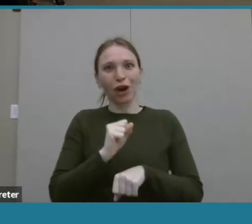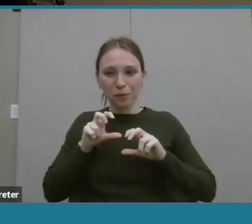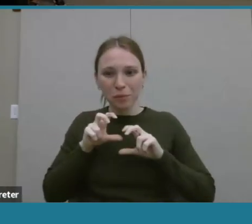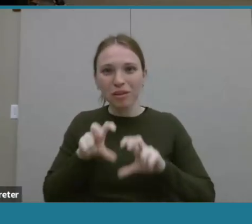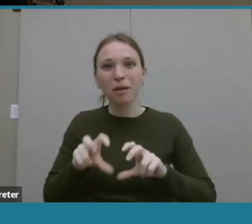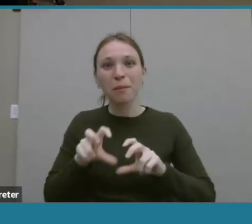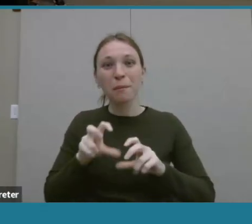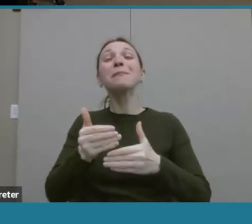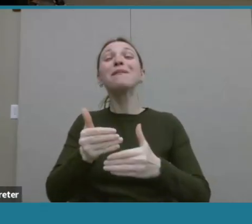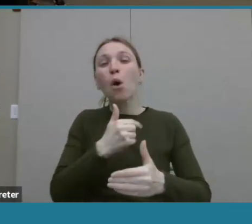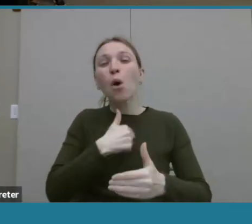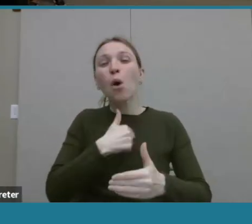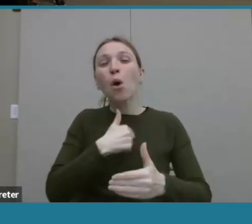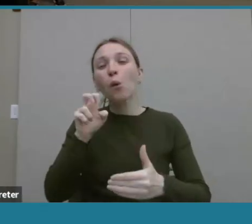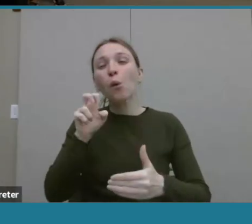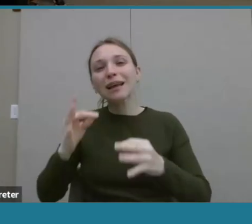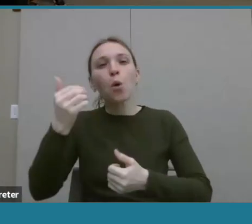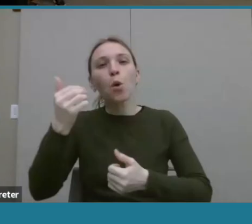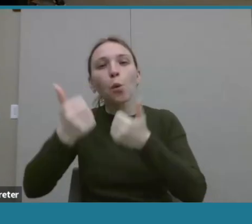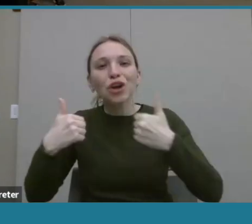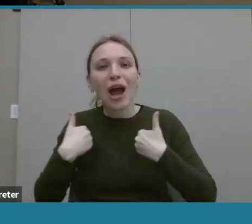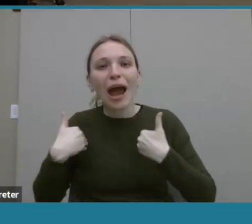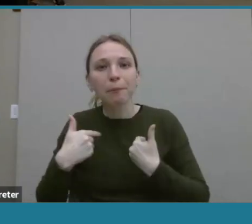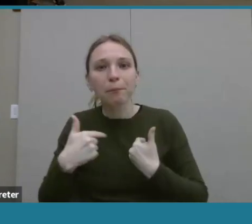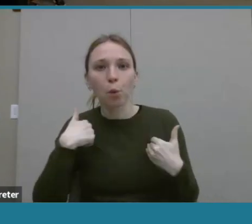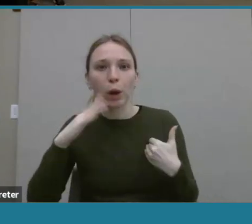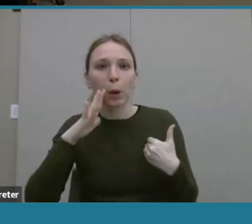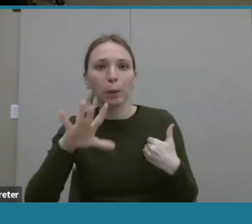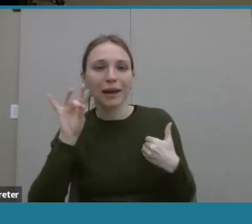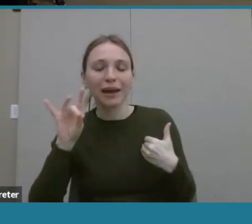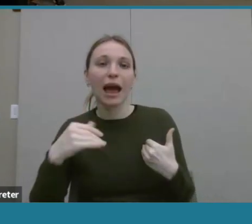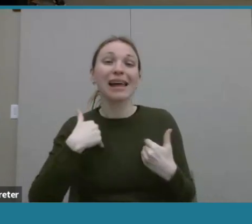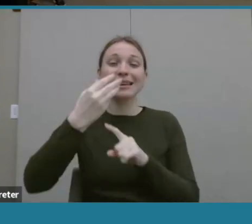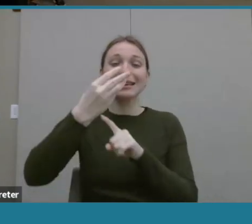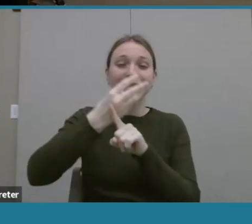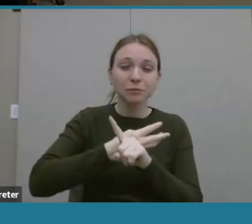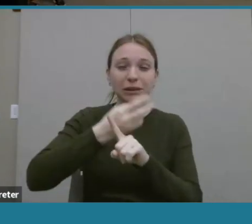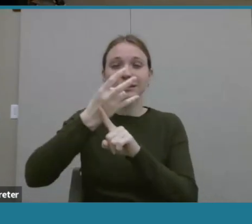Like, it was 6 months of just collecting the data and talking about the data before we even brought people to the zoo.